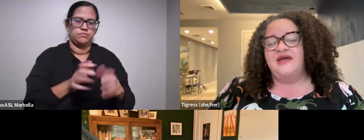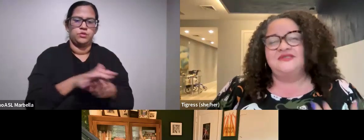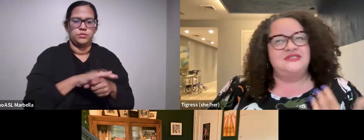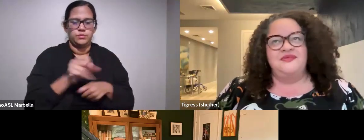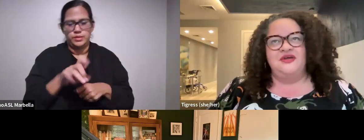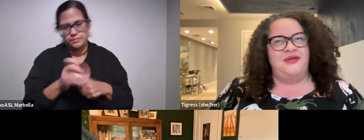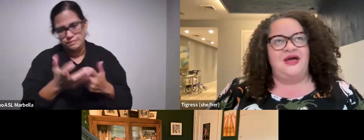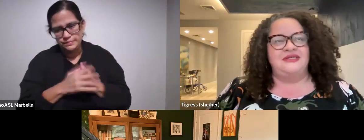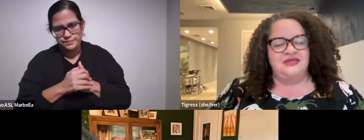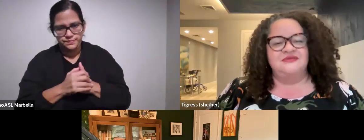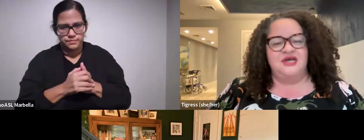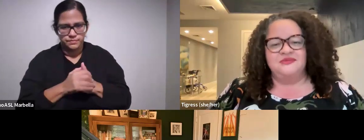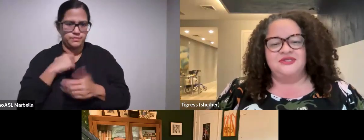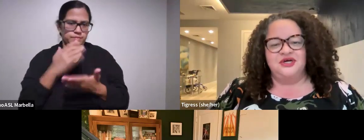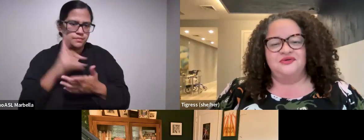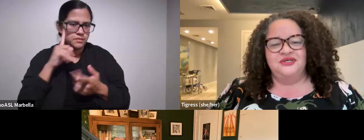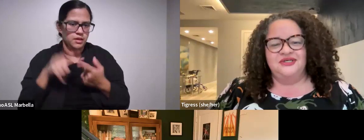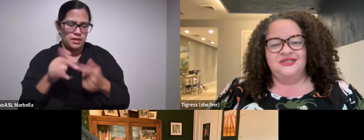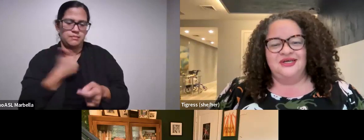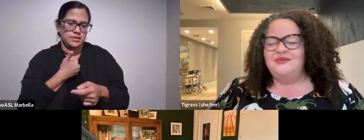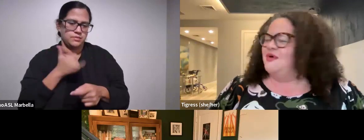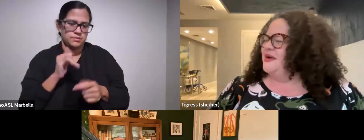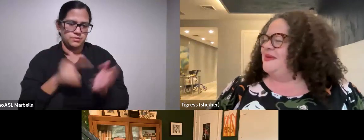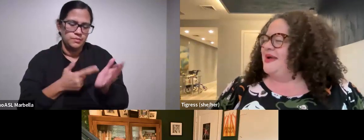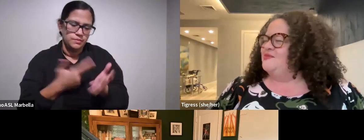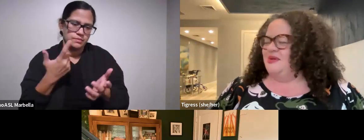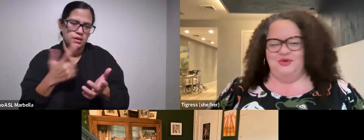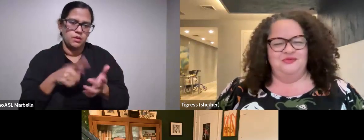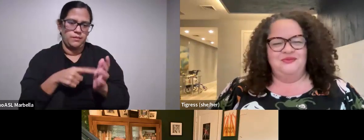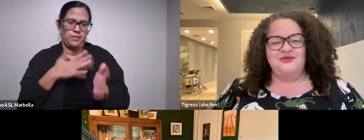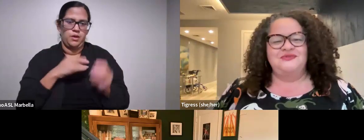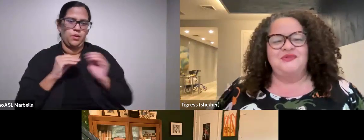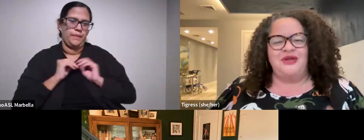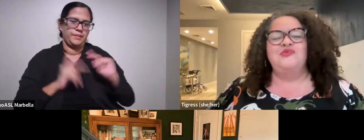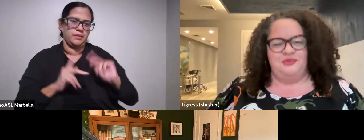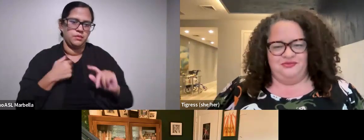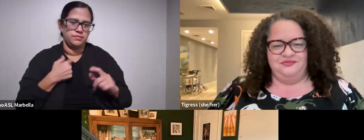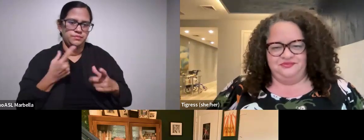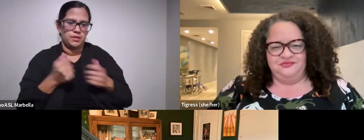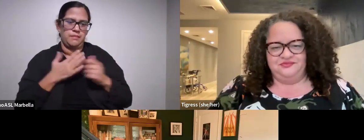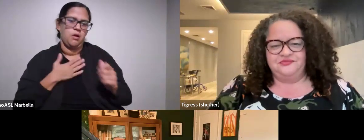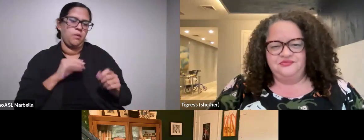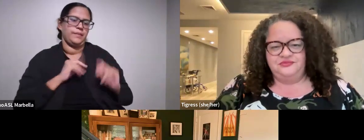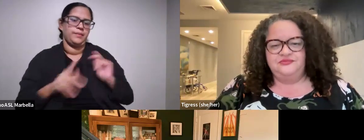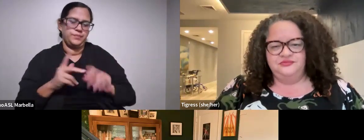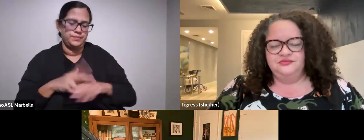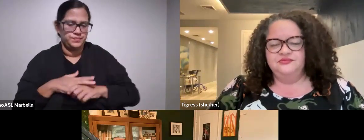and I have to stop and think about that myself sometimes. What about my own people? What am I doing with my own people? Totally hr.